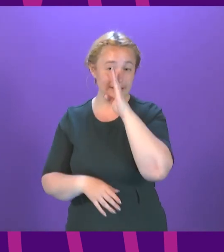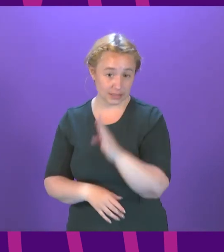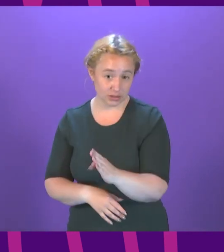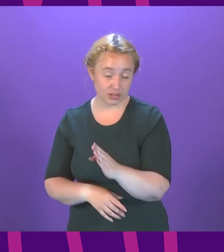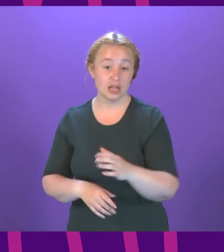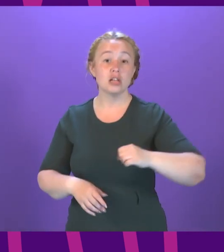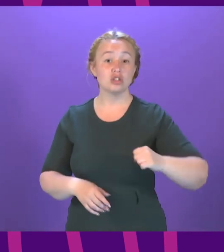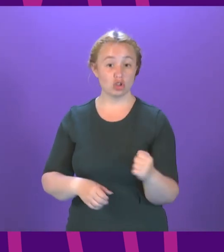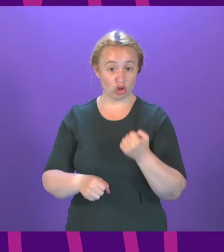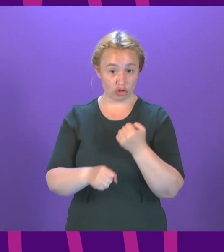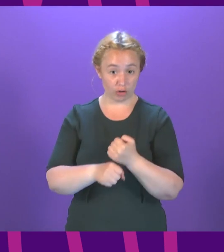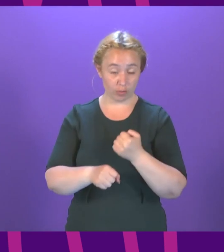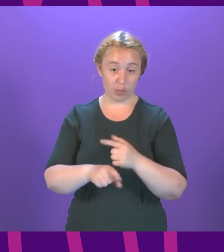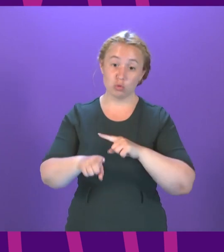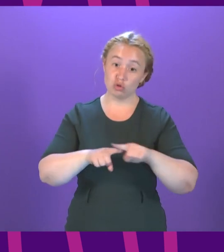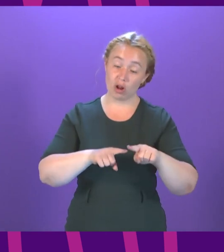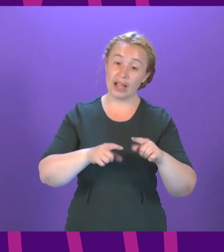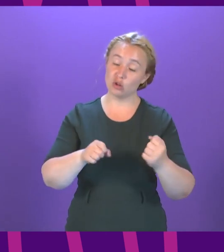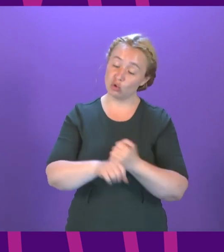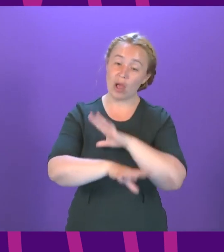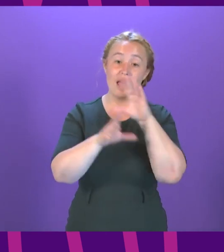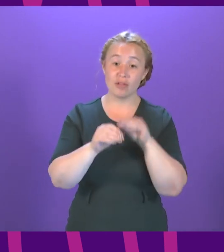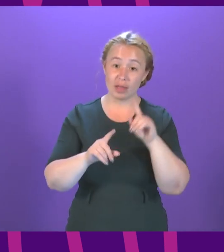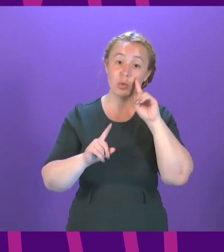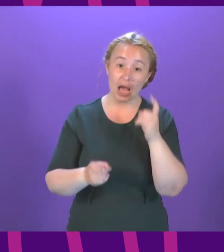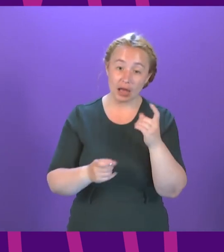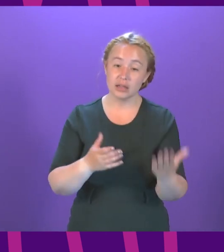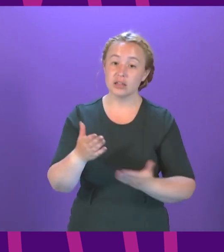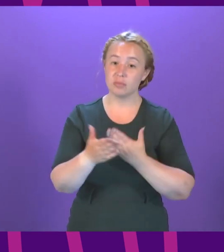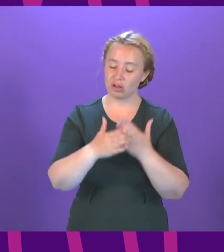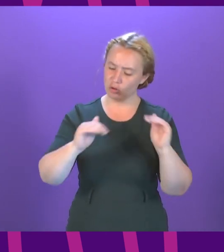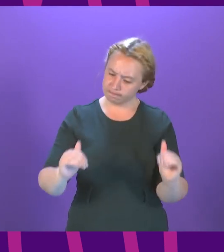everything that we can to ensure that the standard in hotels that are being used